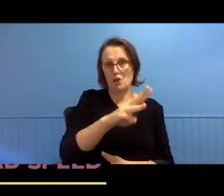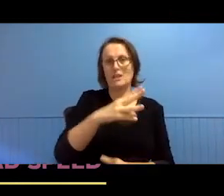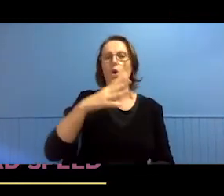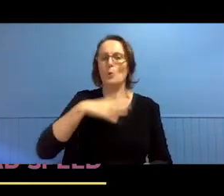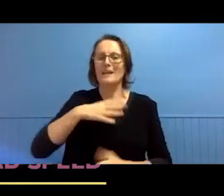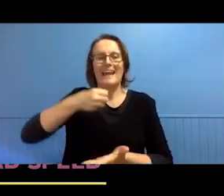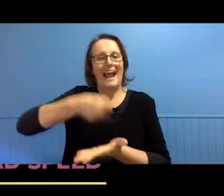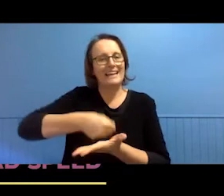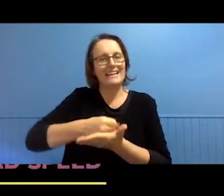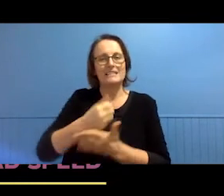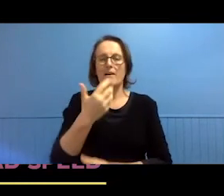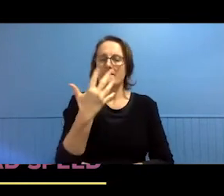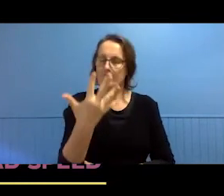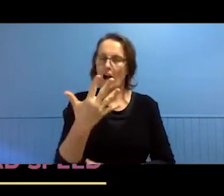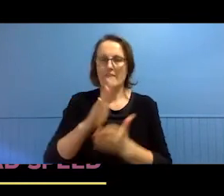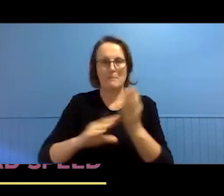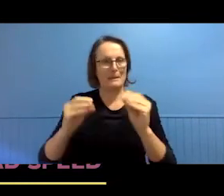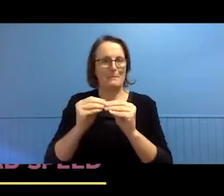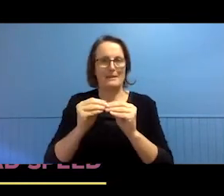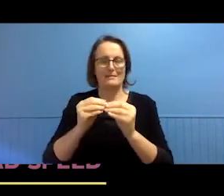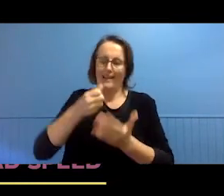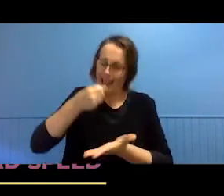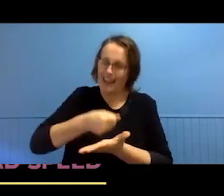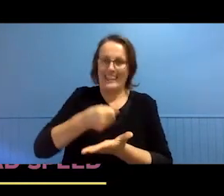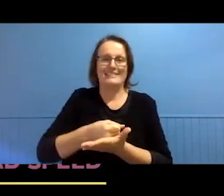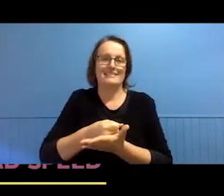that's five Meg solid speed to be able to do that. Even though it says